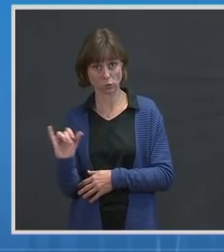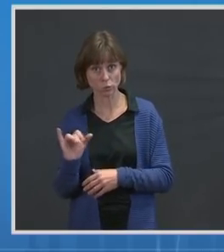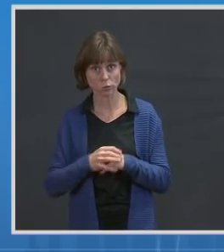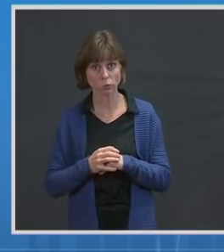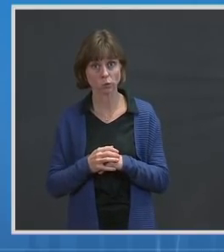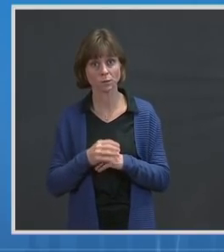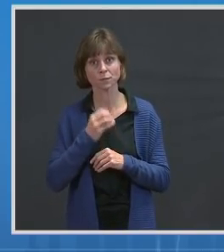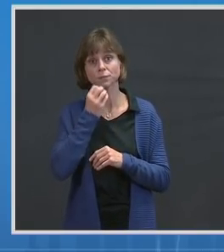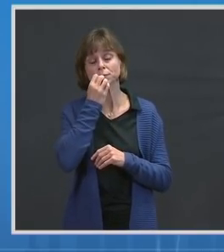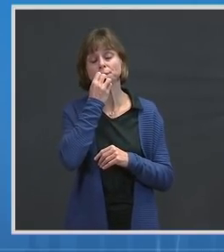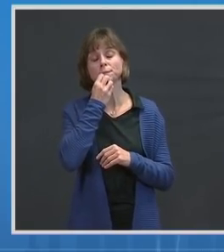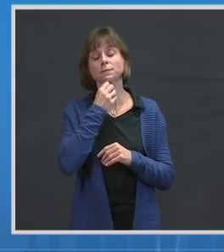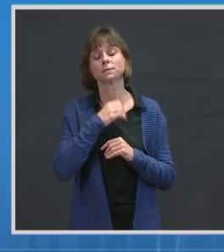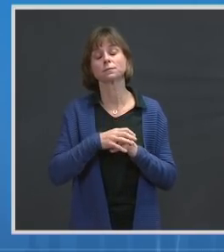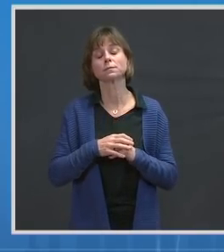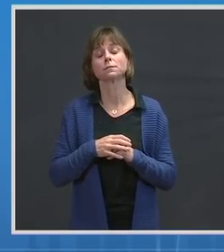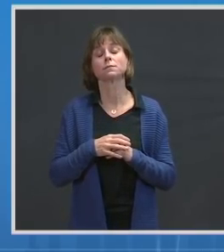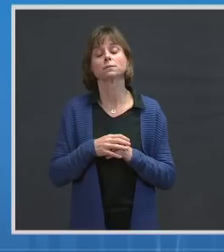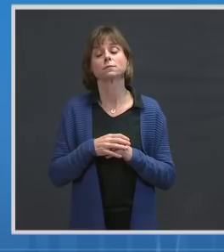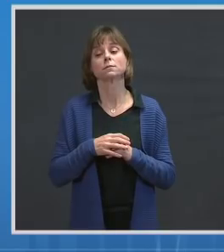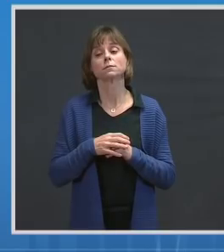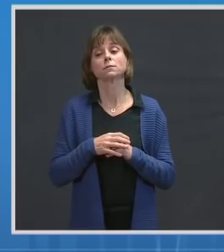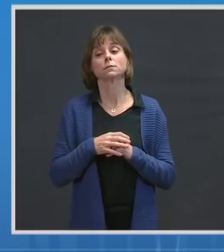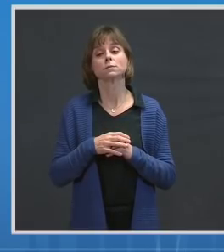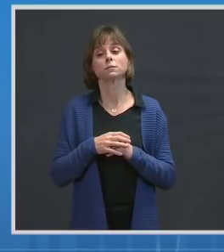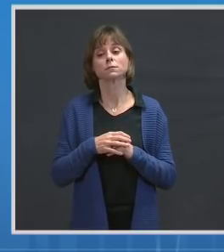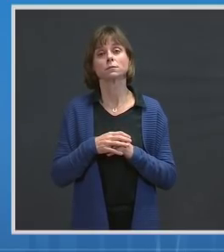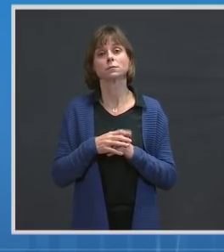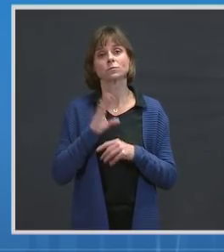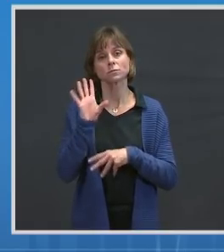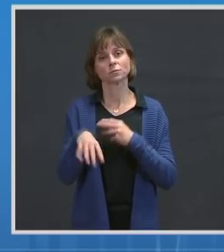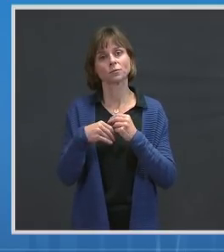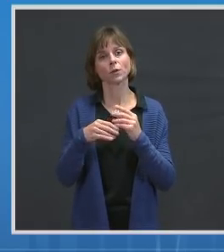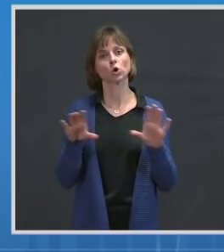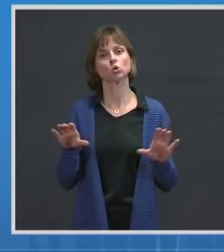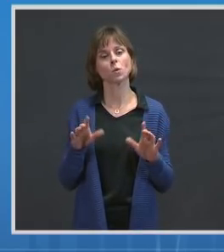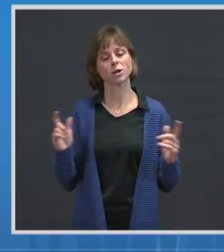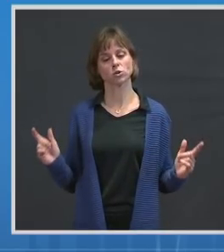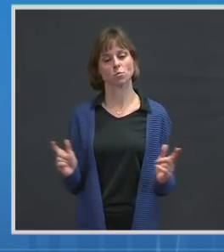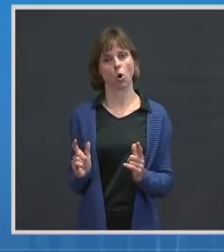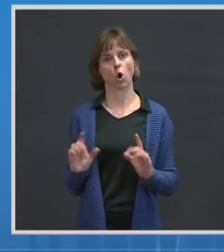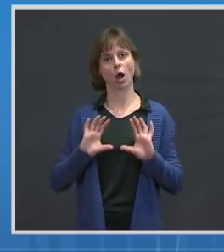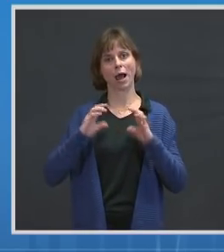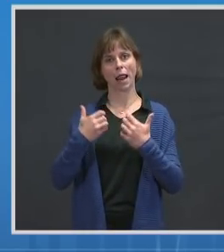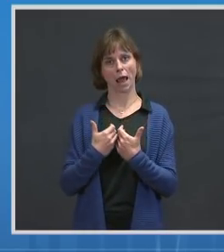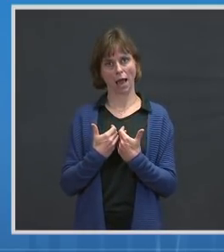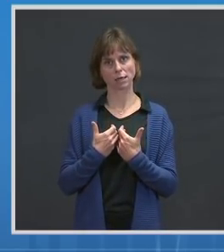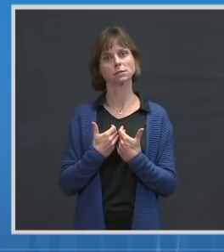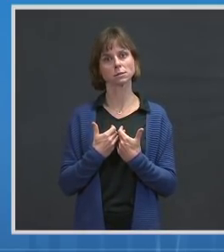you know, doing this -- smaller class sizes, ensuring there are more school buses,